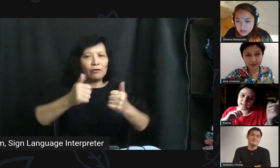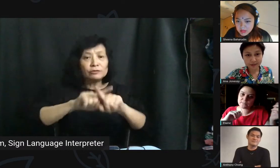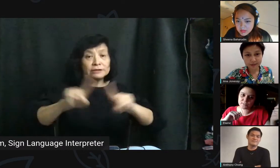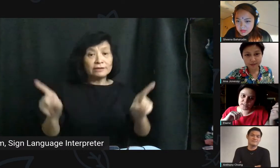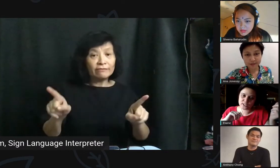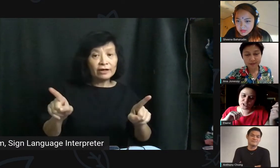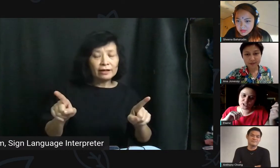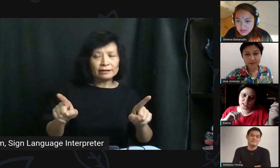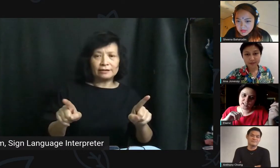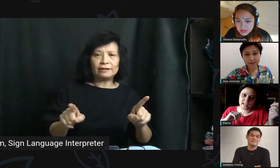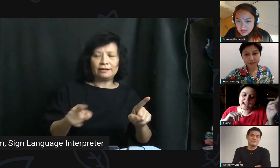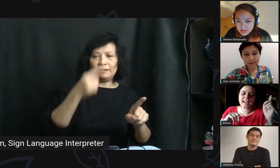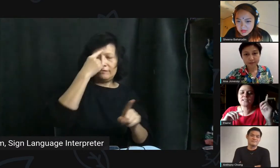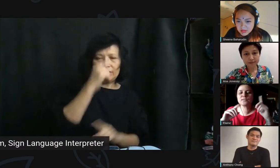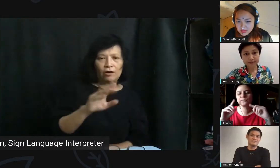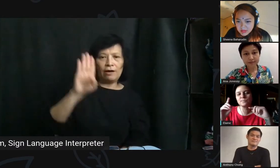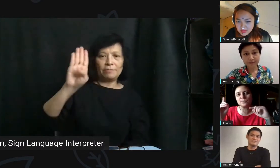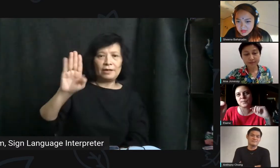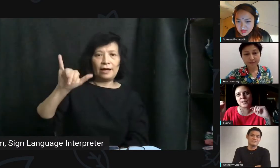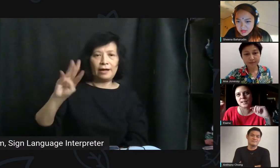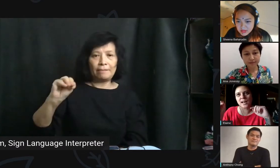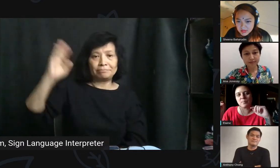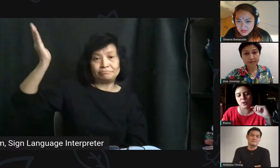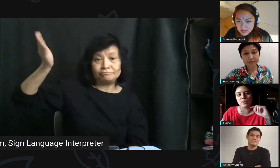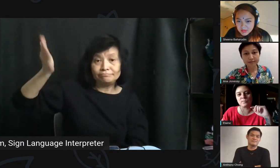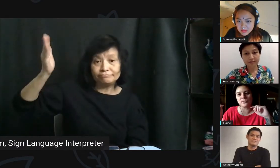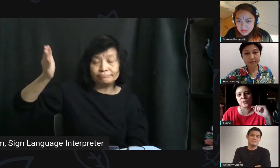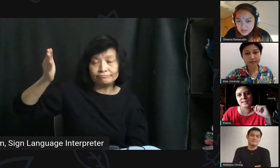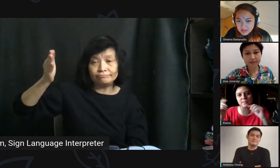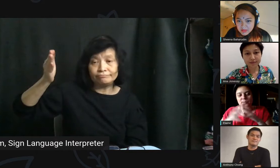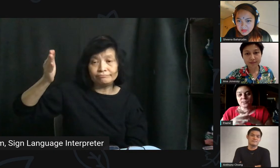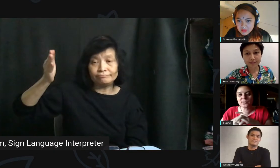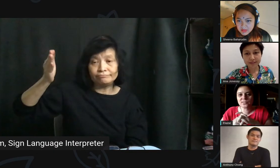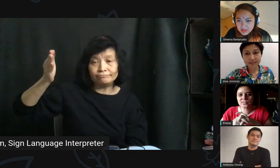verbatim speech and a poem, for example.